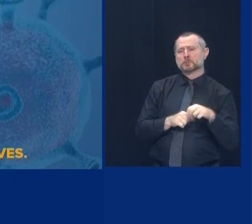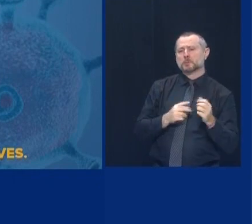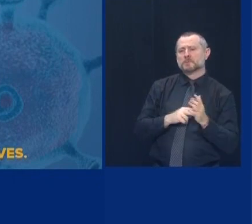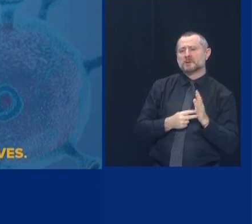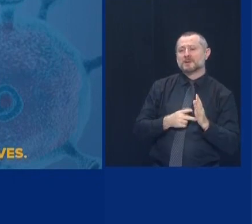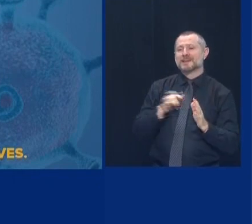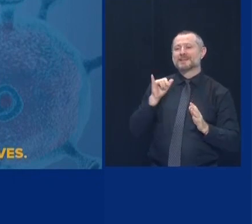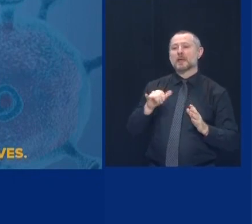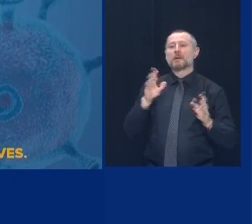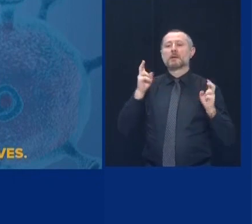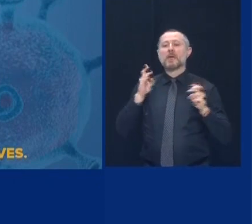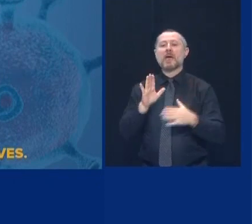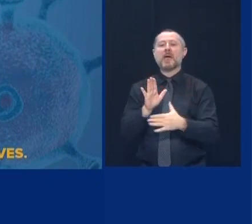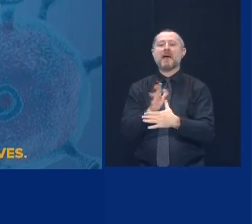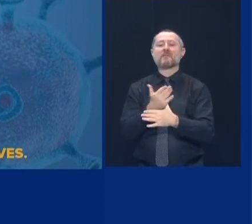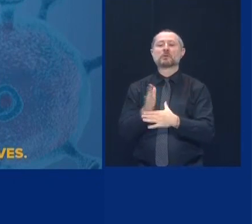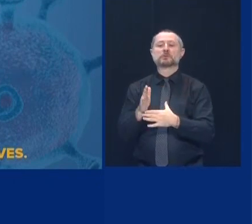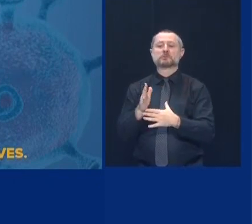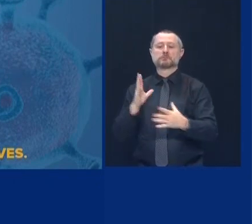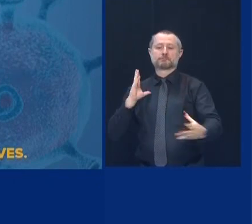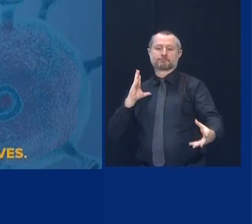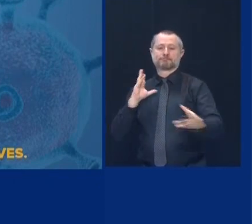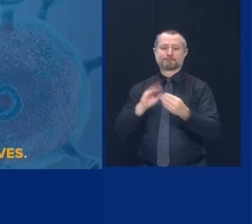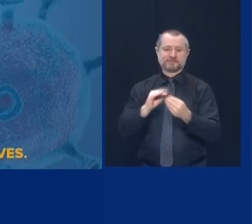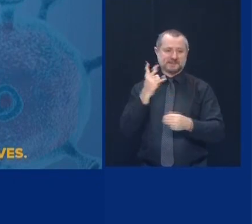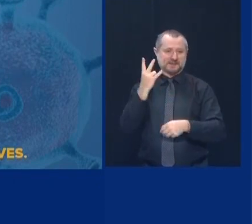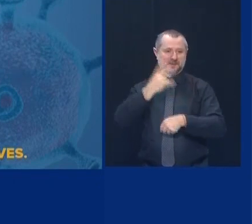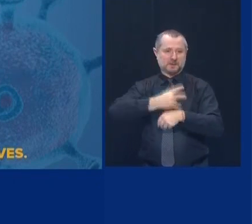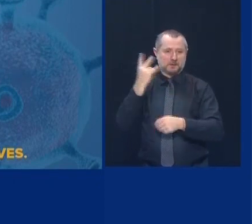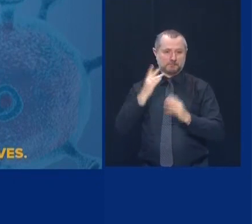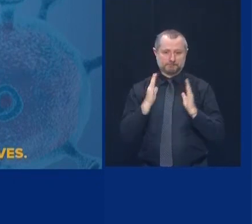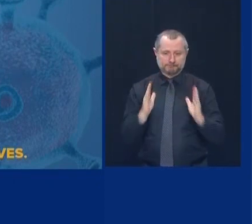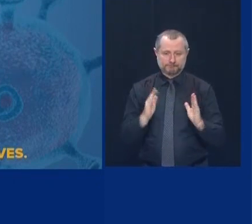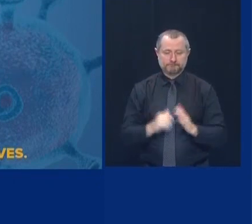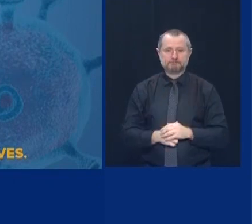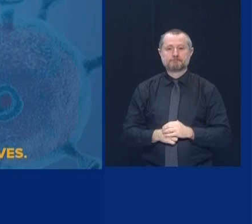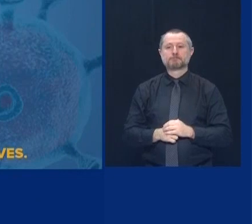BECAUSE NOTHING ISxD EASY.